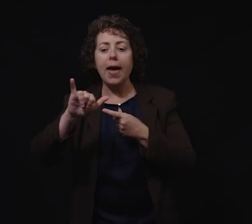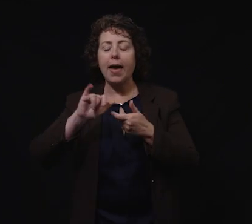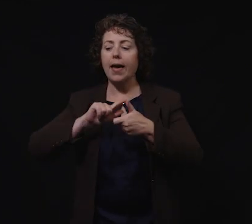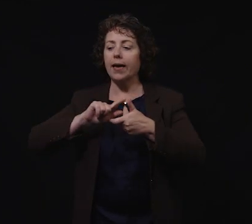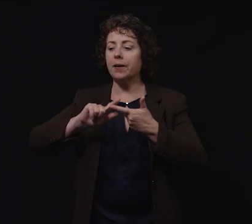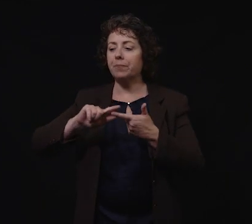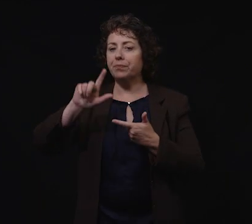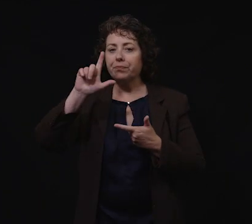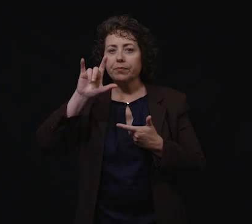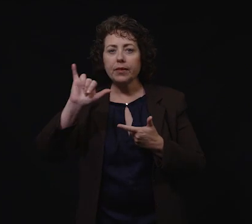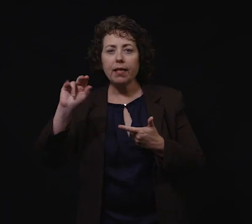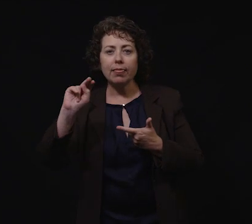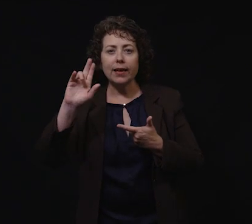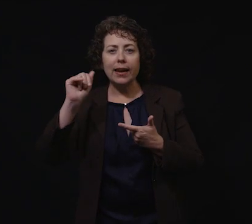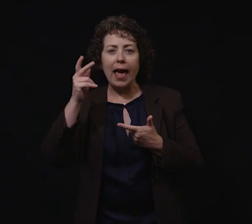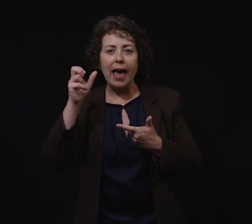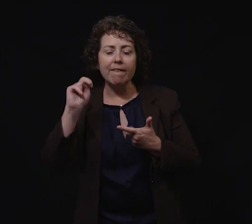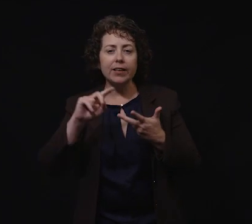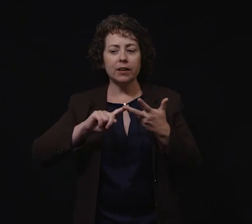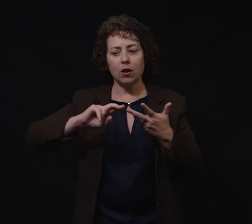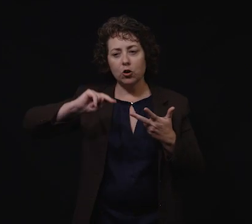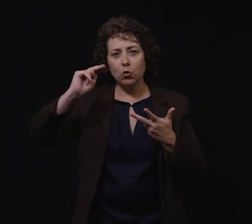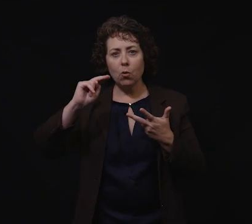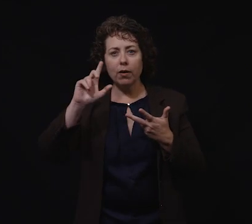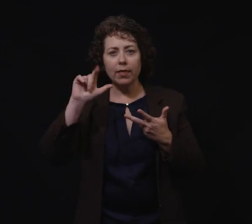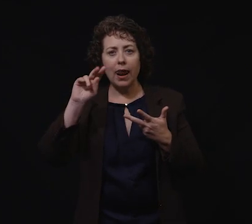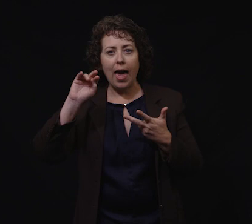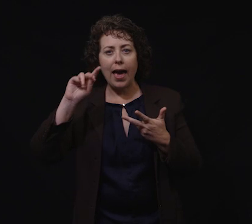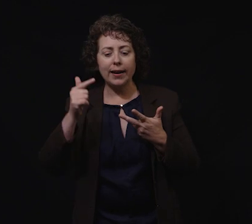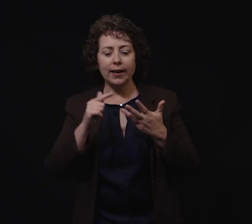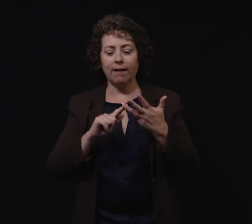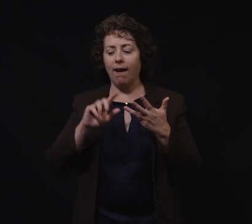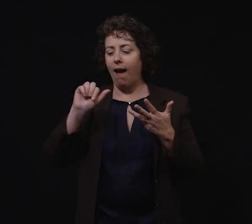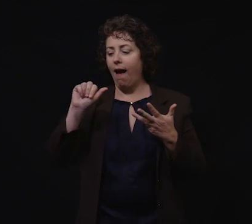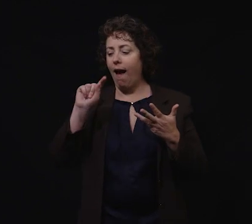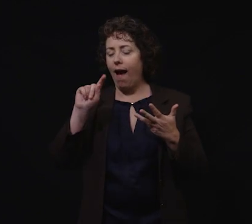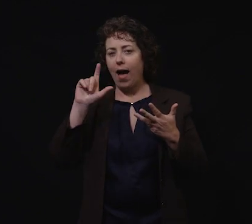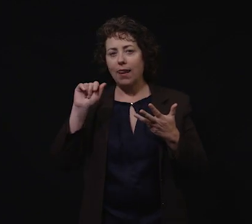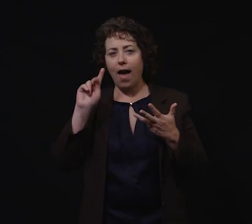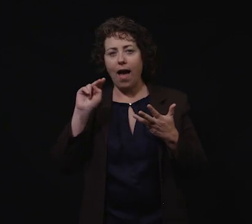Lynnhaven and the North landing and in some cases